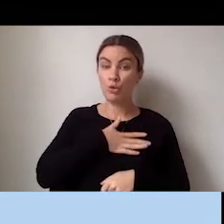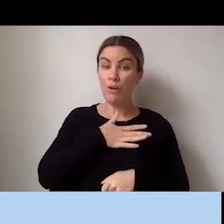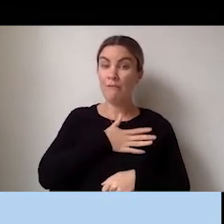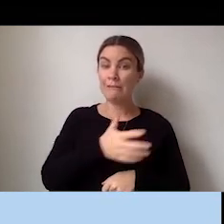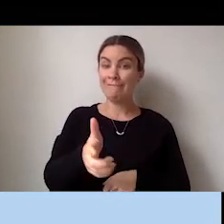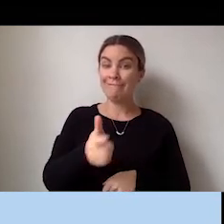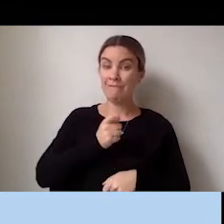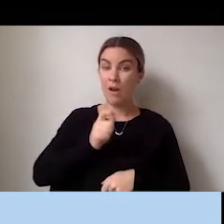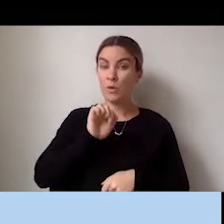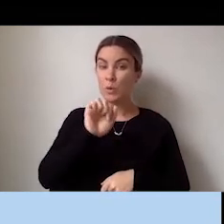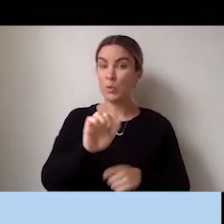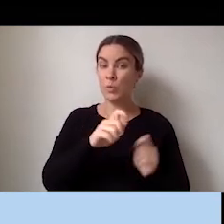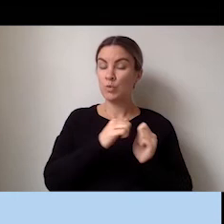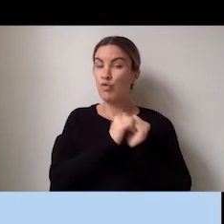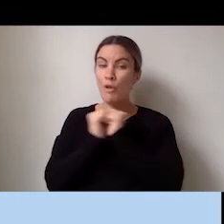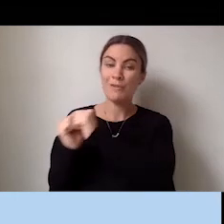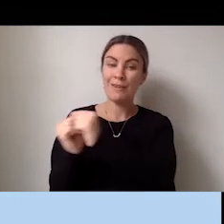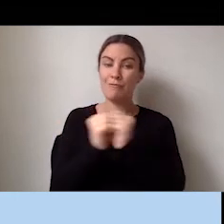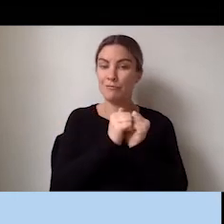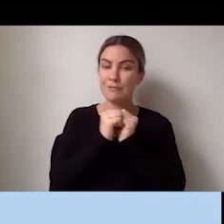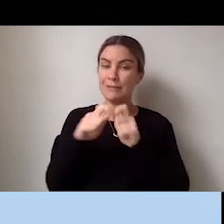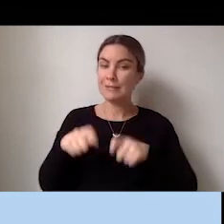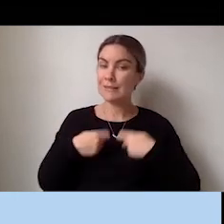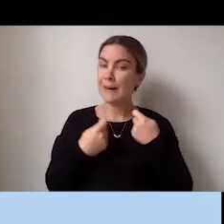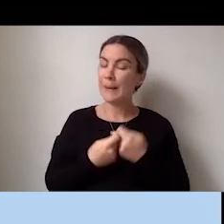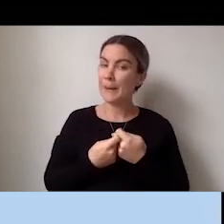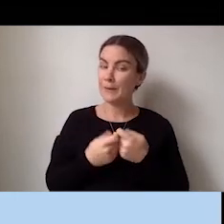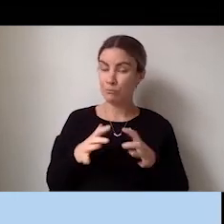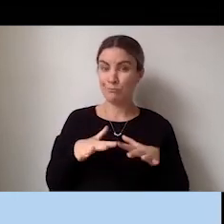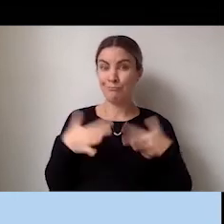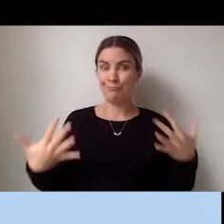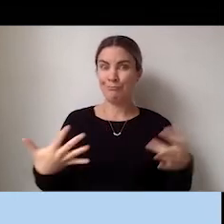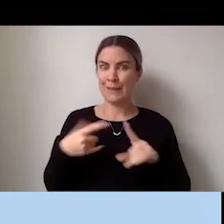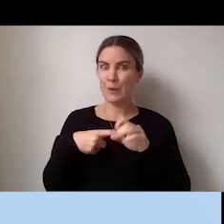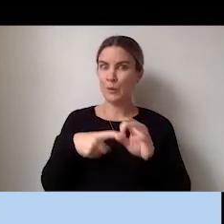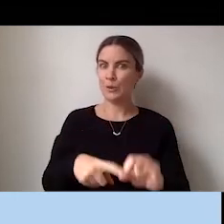guess - it's a really big one. How do we know that somebody is going to have solidarity with us?